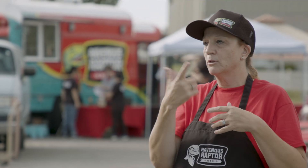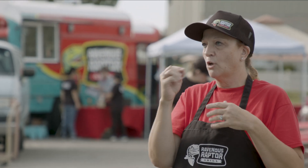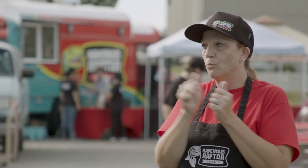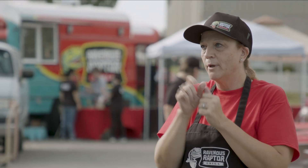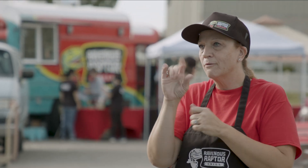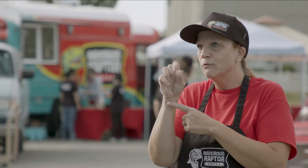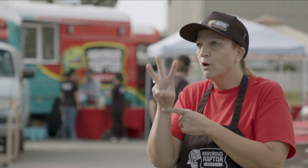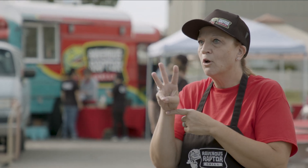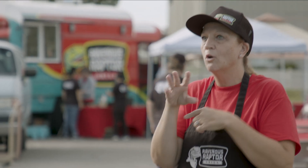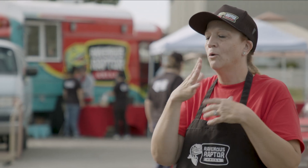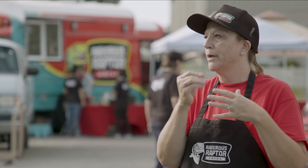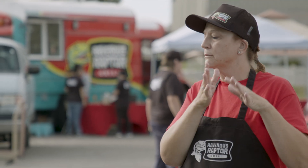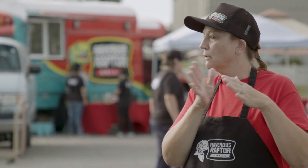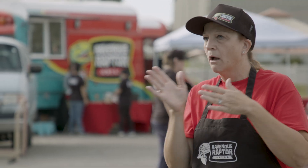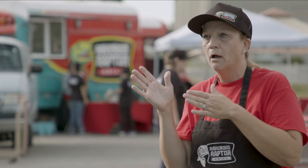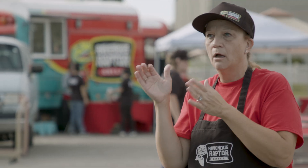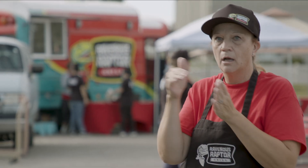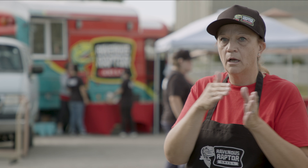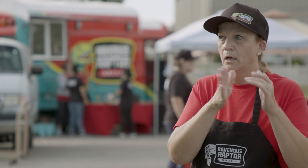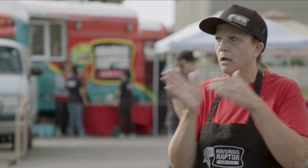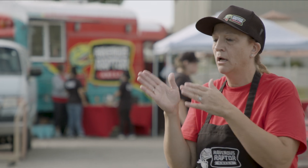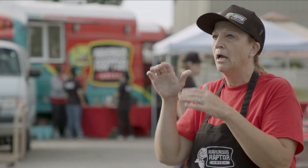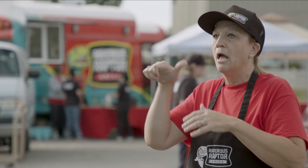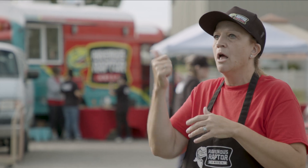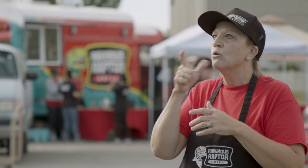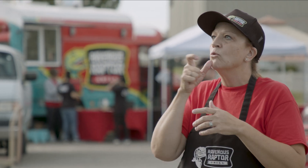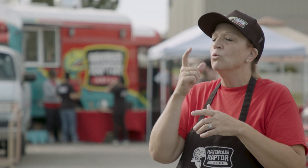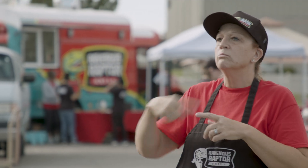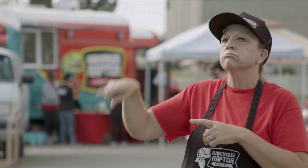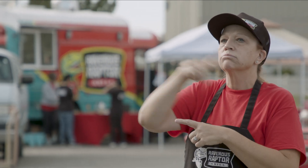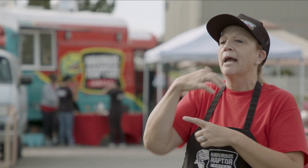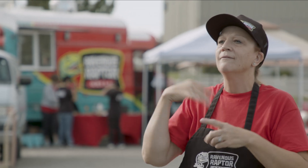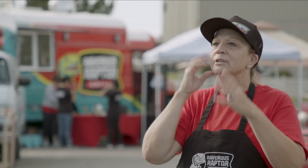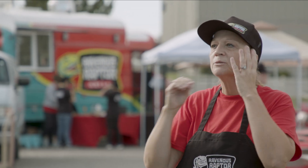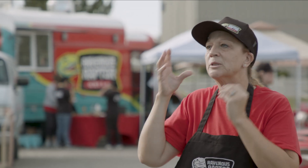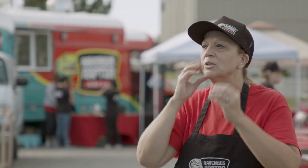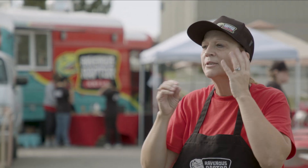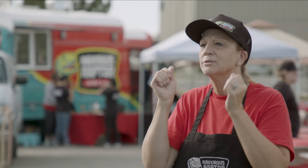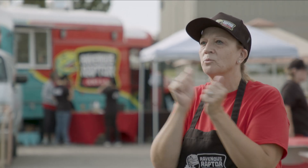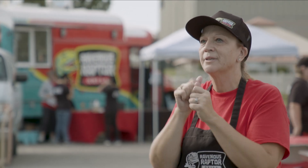You also want to collaborate with others who have experience and knowledge in certain areas